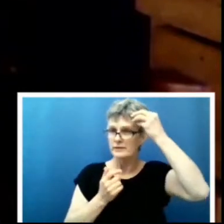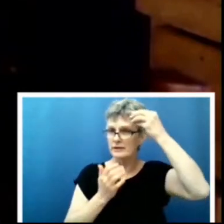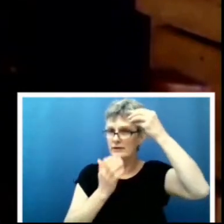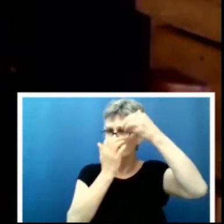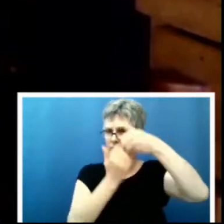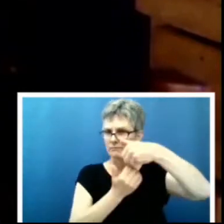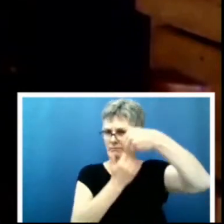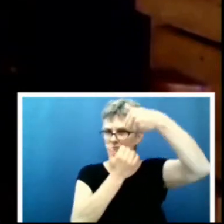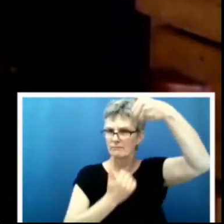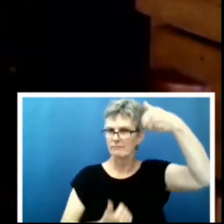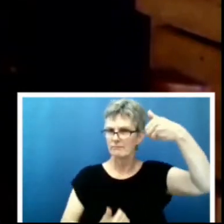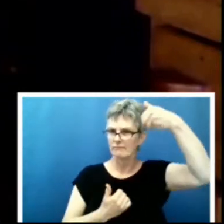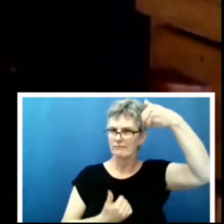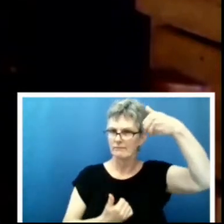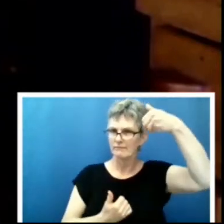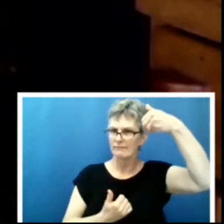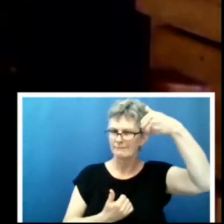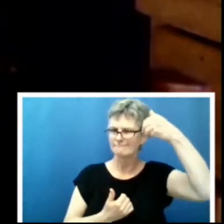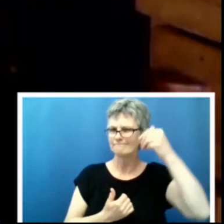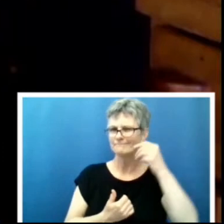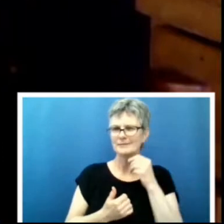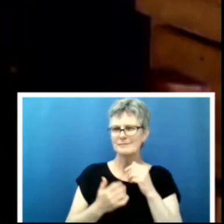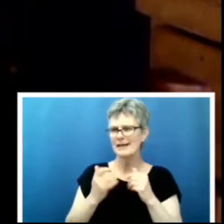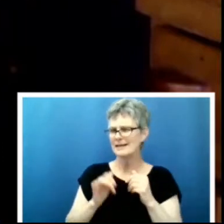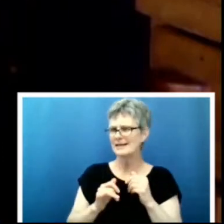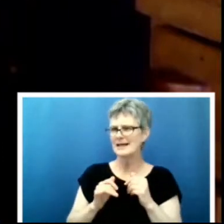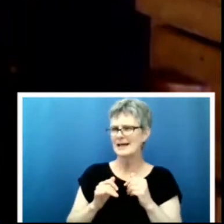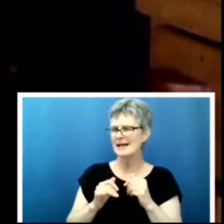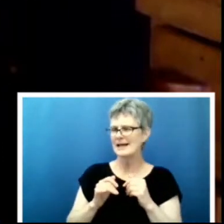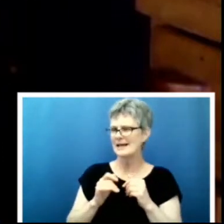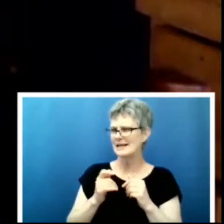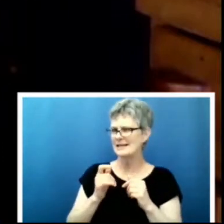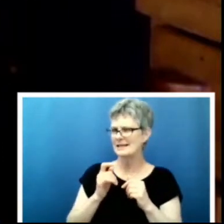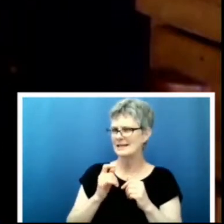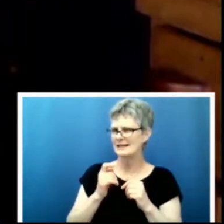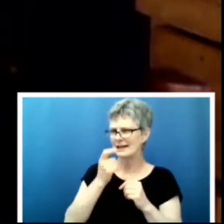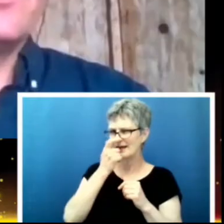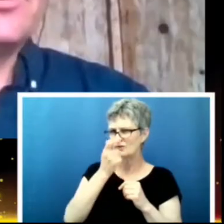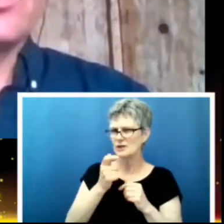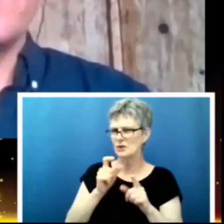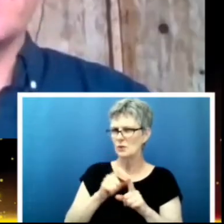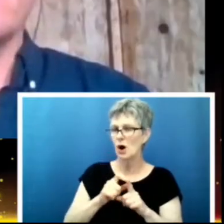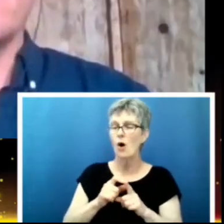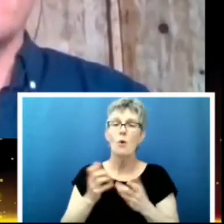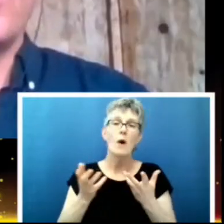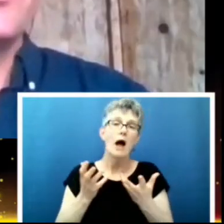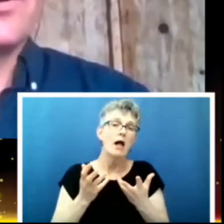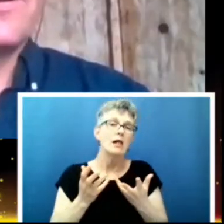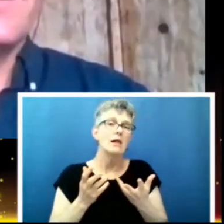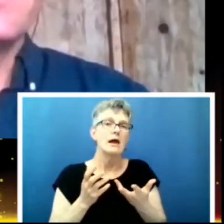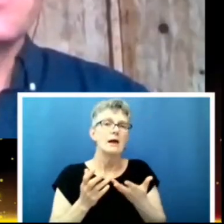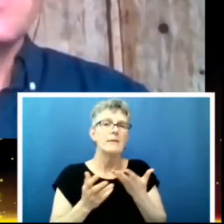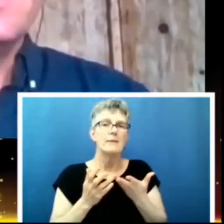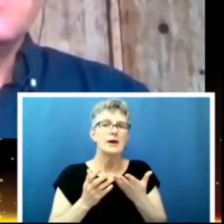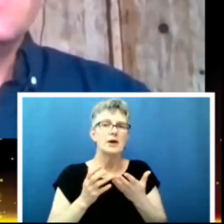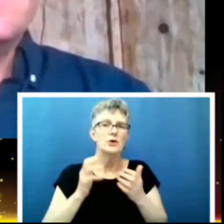Maybe differentiate? I mean there's this idea that we have the inner critic or a voice in our heads